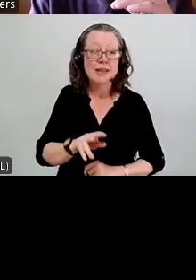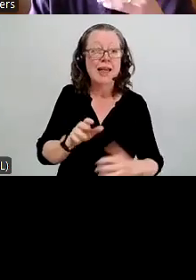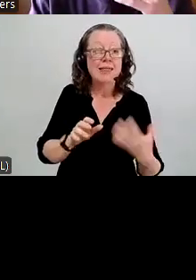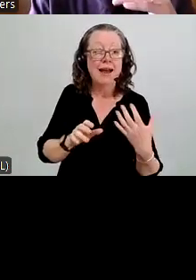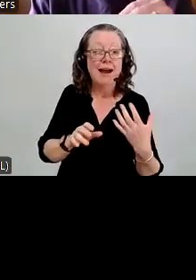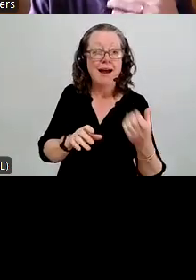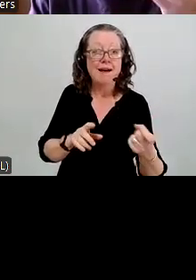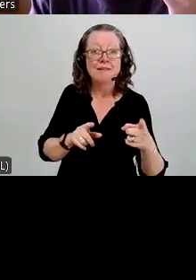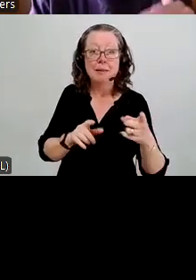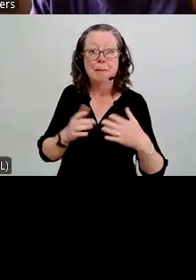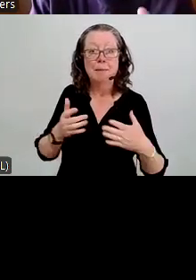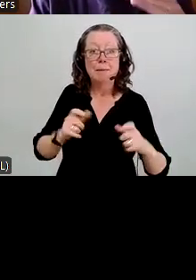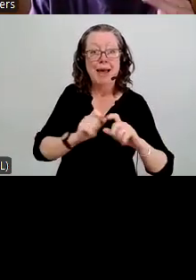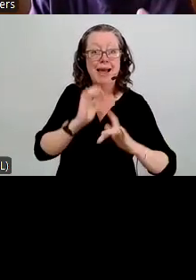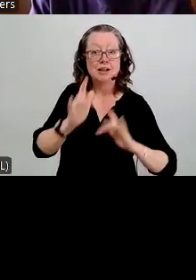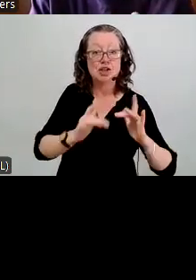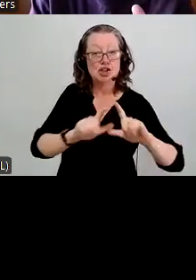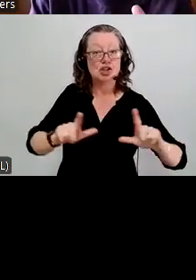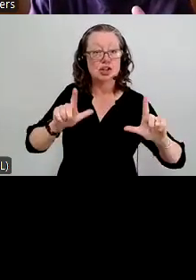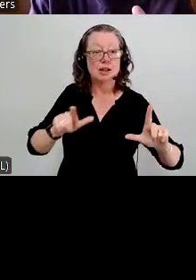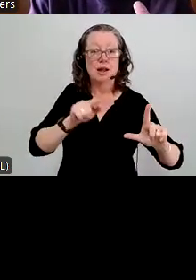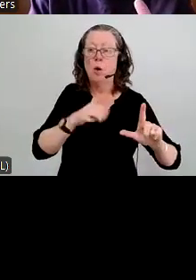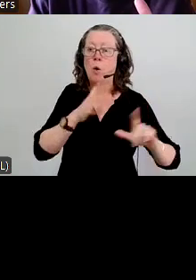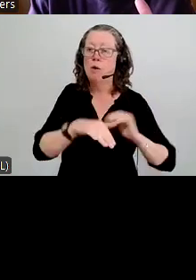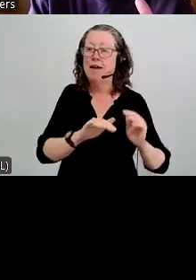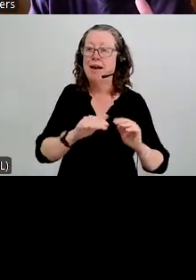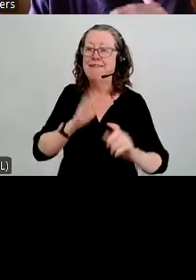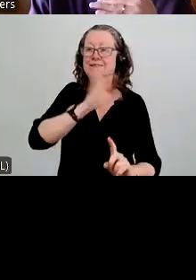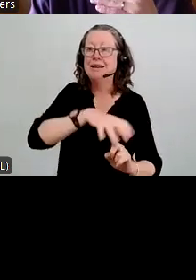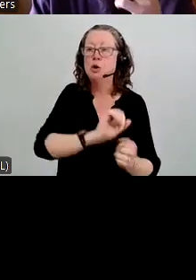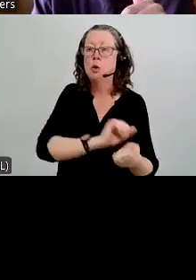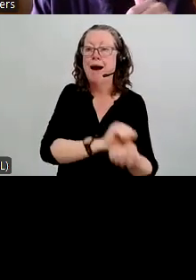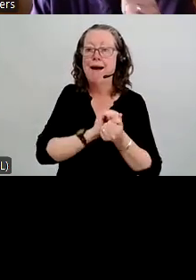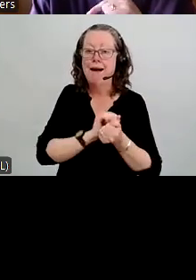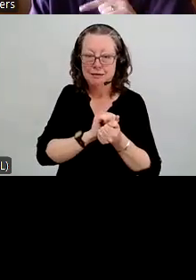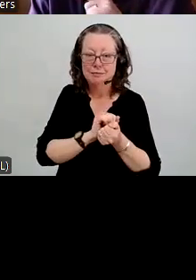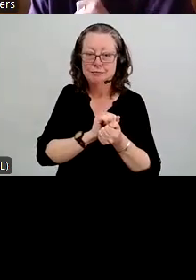This is all about what venue hire options they've got. An advert that was served to me